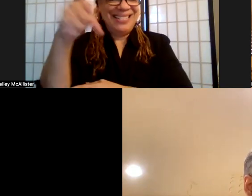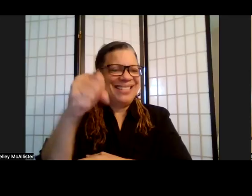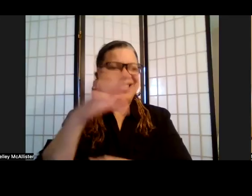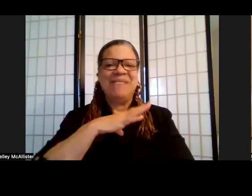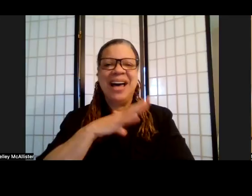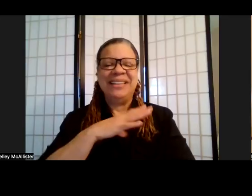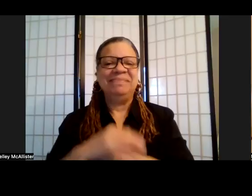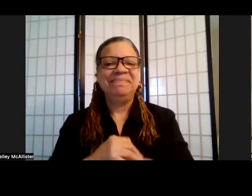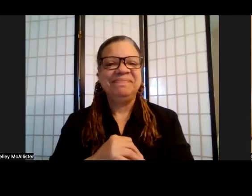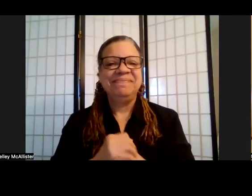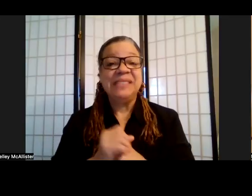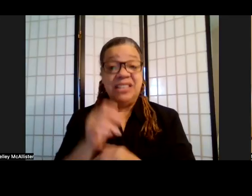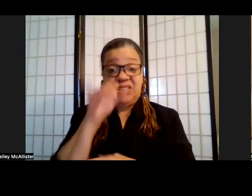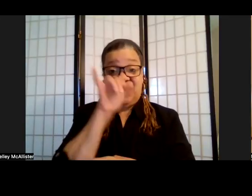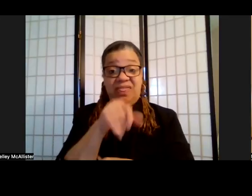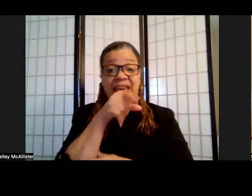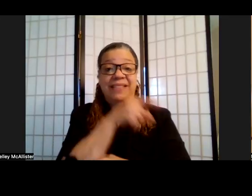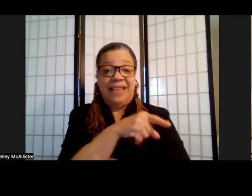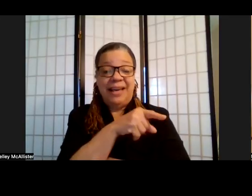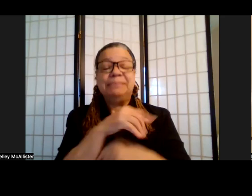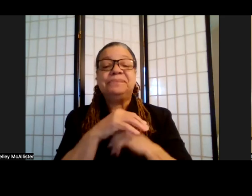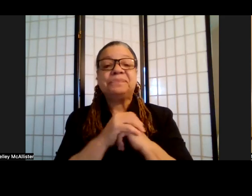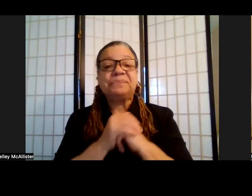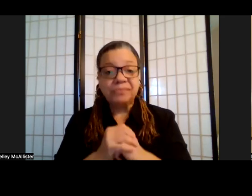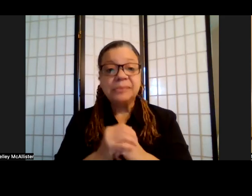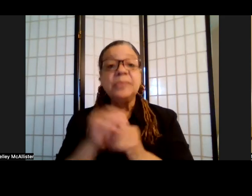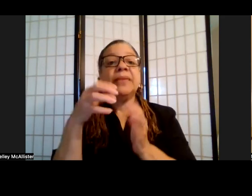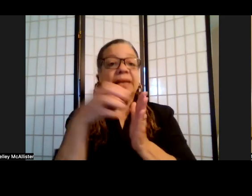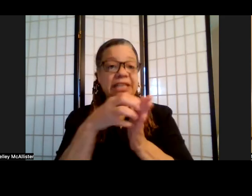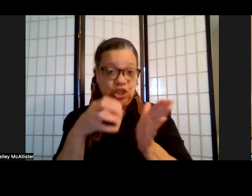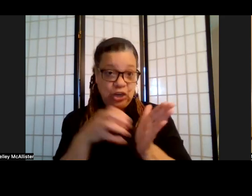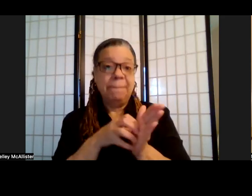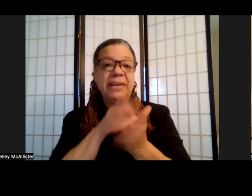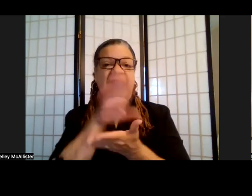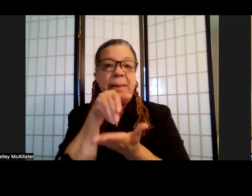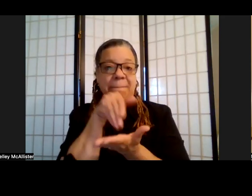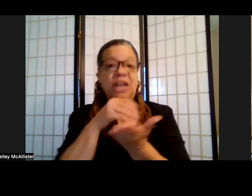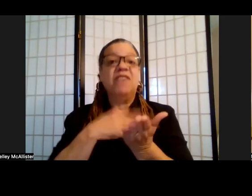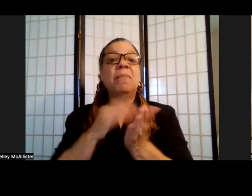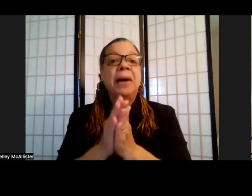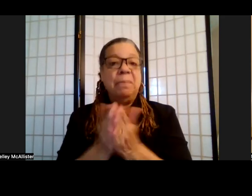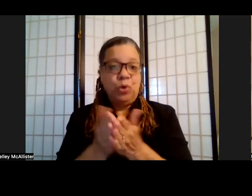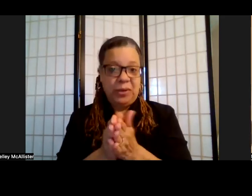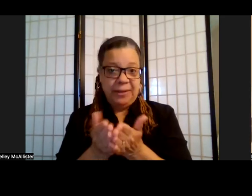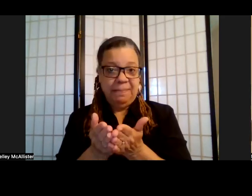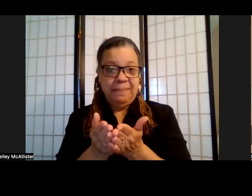All right. So this is a chapter, almost right in the middle of the book called "Biography of